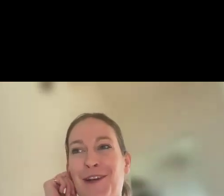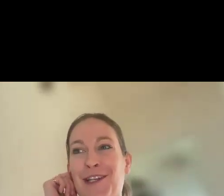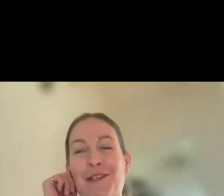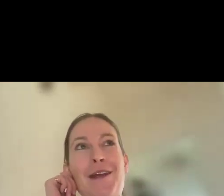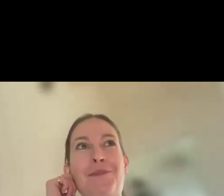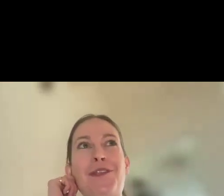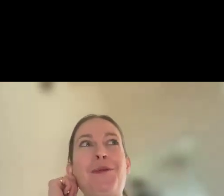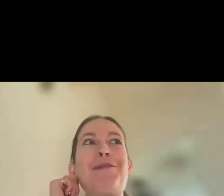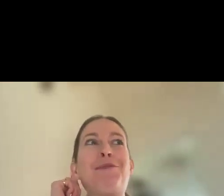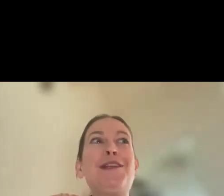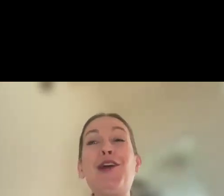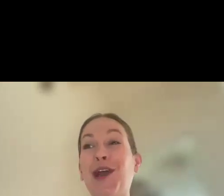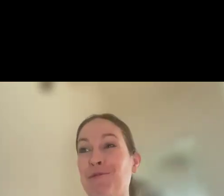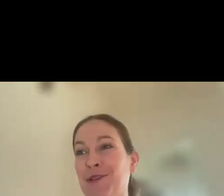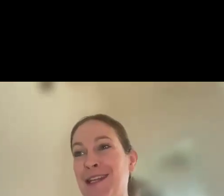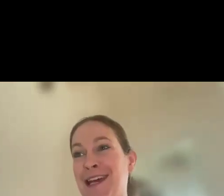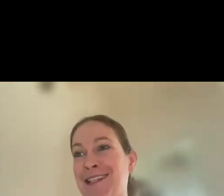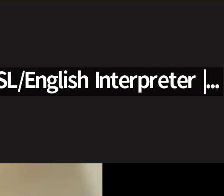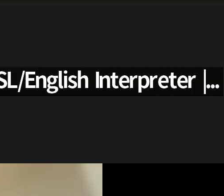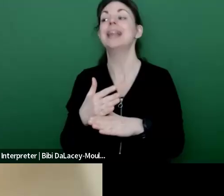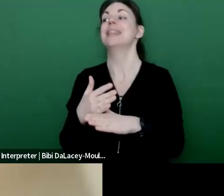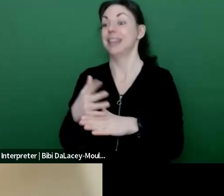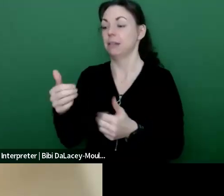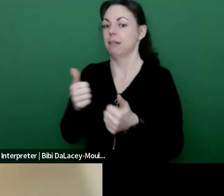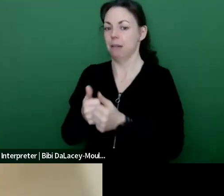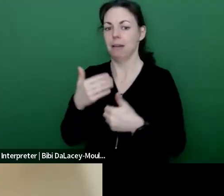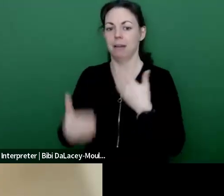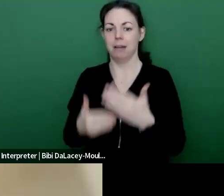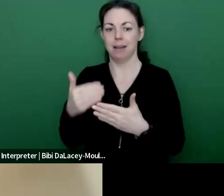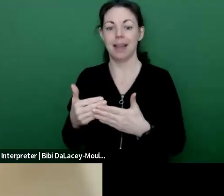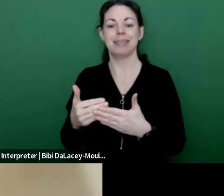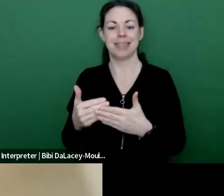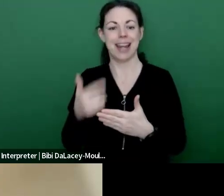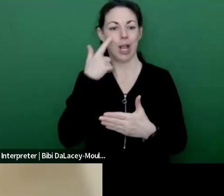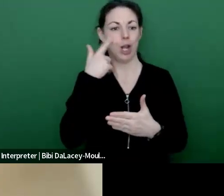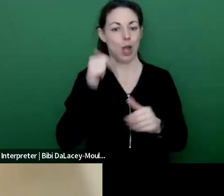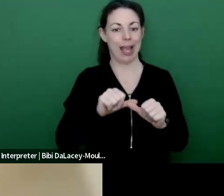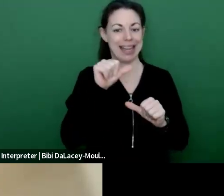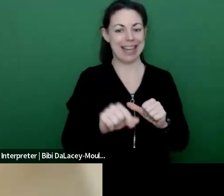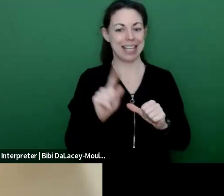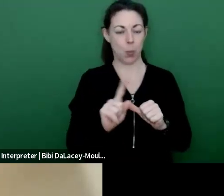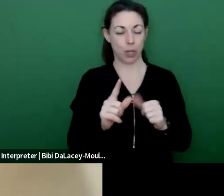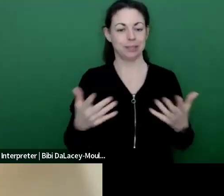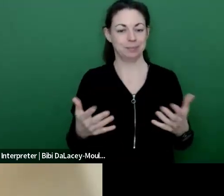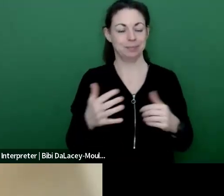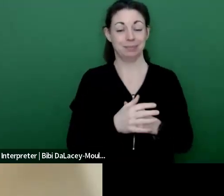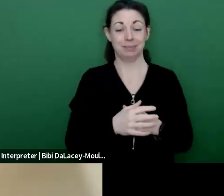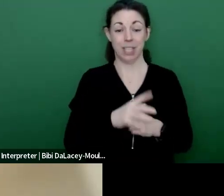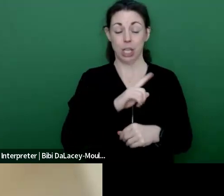find to enable me to look at what was next. And if I'm perfectly honest, I started looking at some of the pathways that would come from